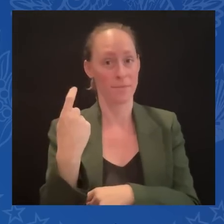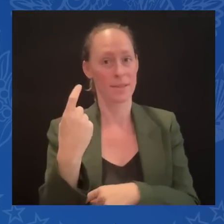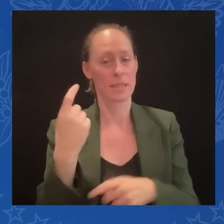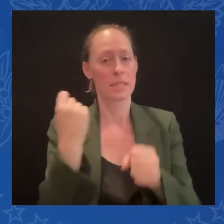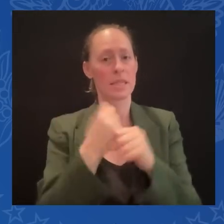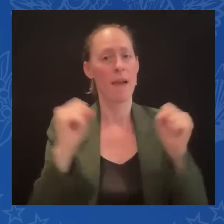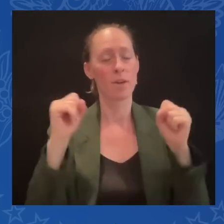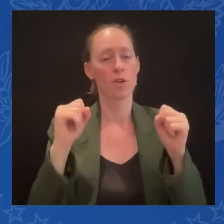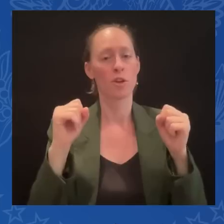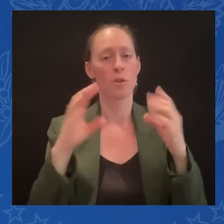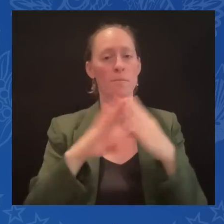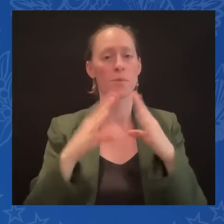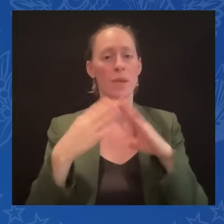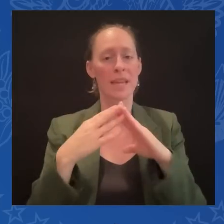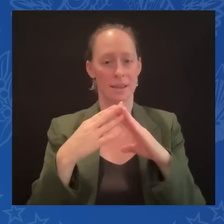throughout South Carolina.